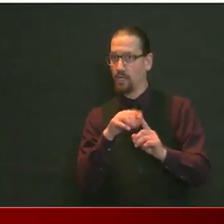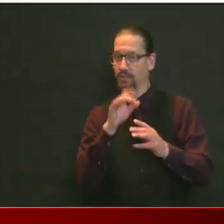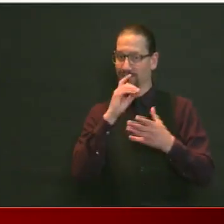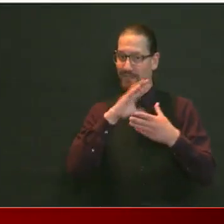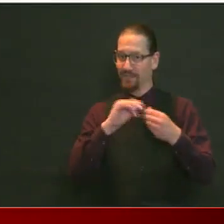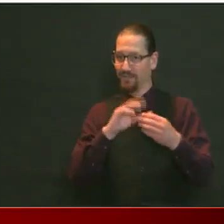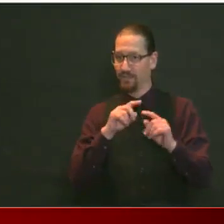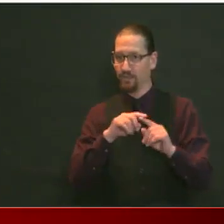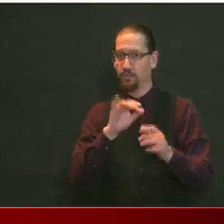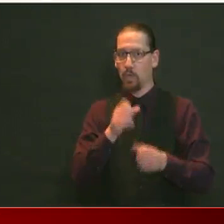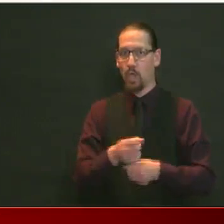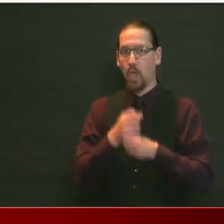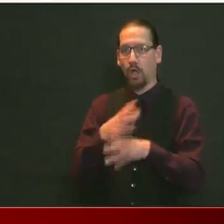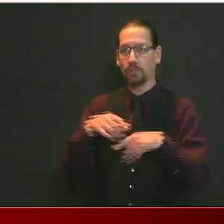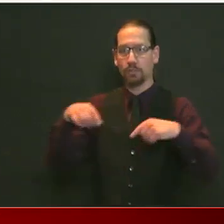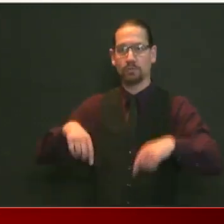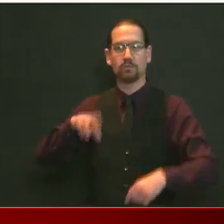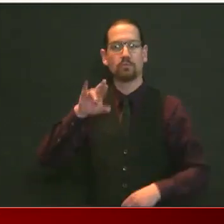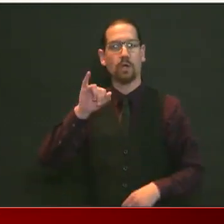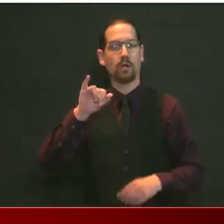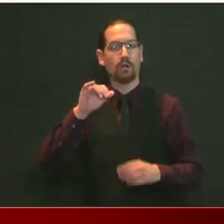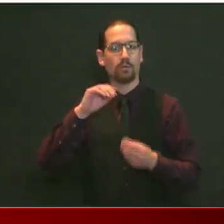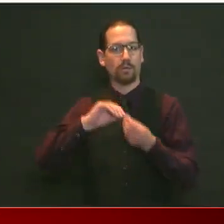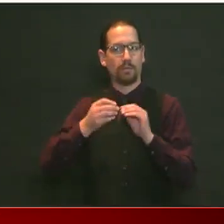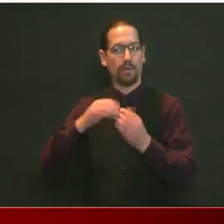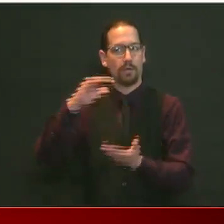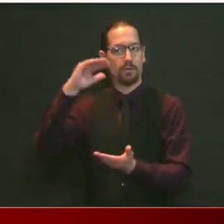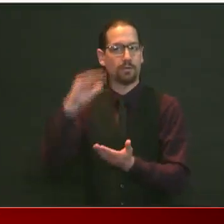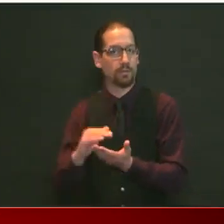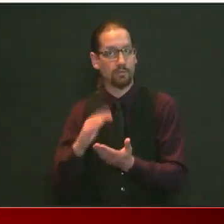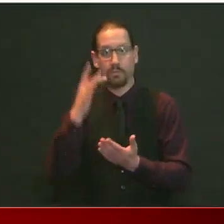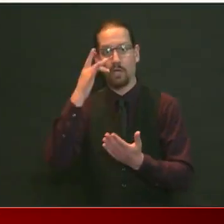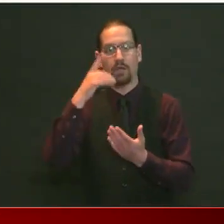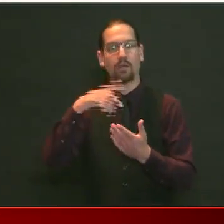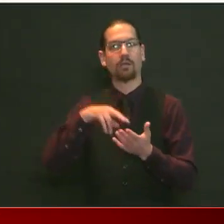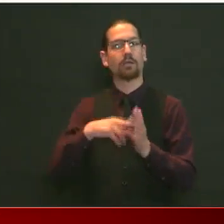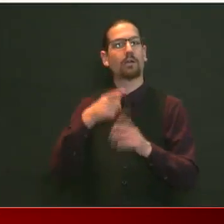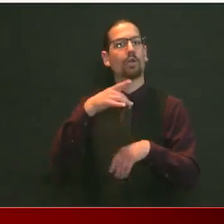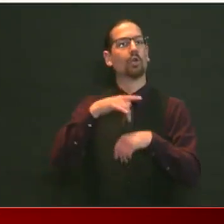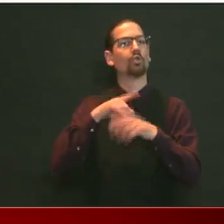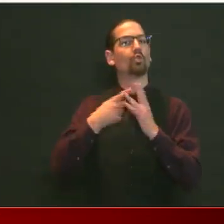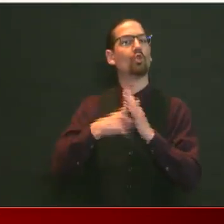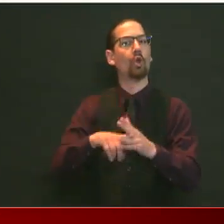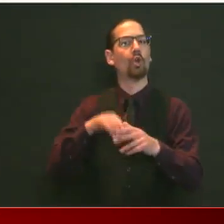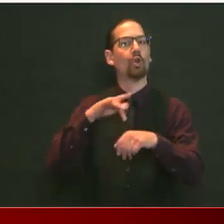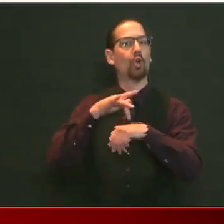WAS THAT ABOUT A WEEK EARLIER? AND, PERHAPS, IN A WAY THAT CONTRIBUTES TO RHODE ISLAND'S